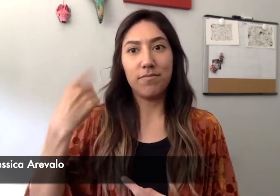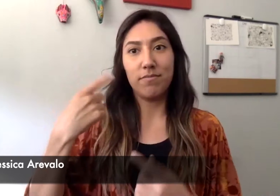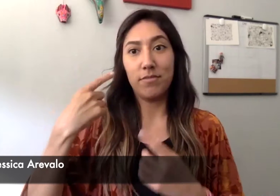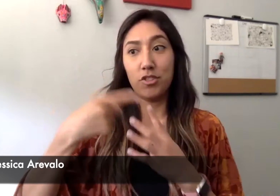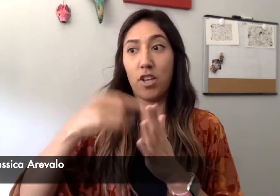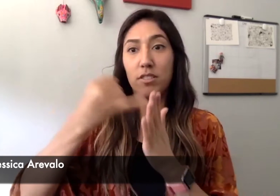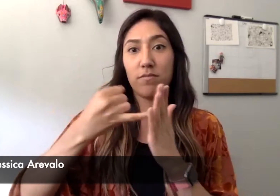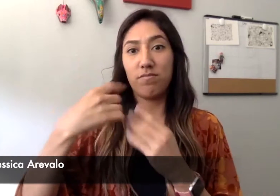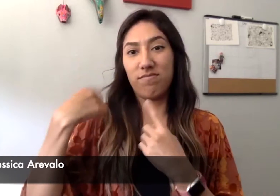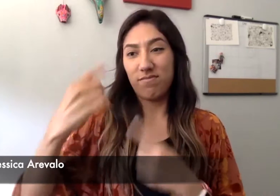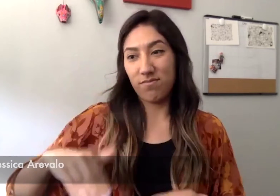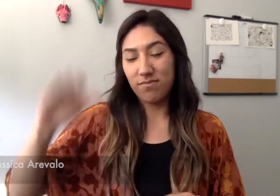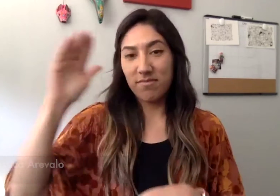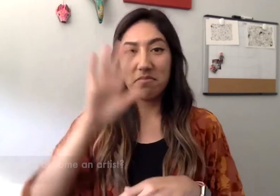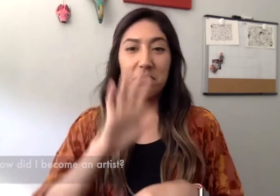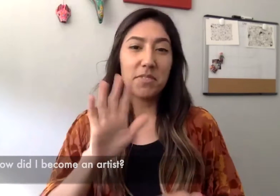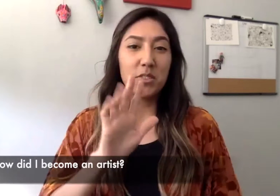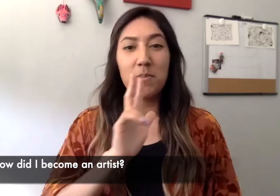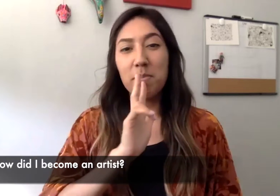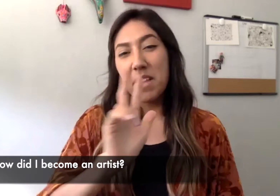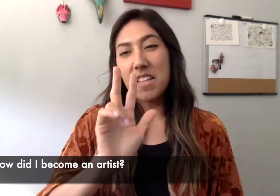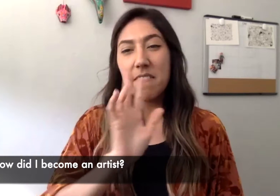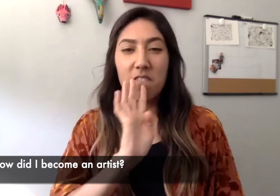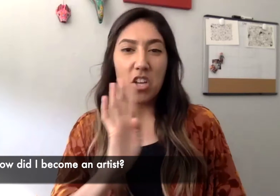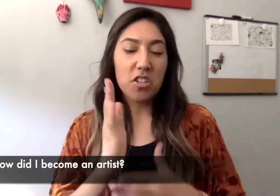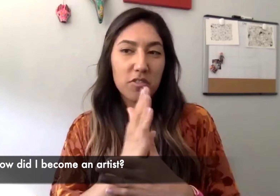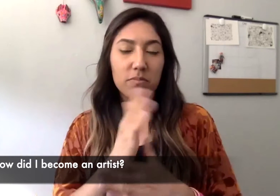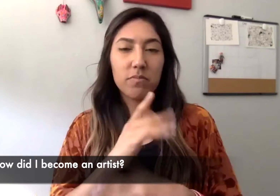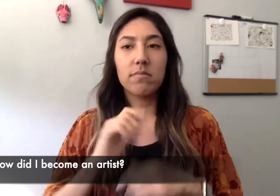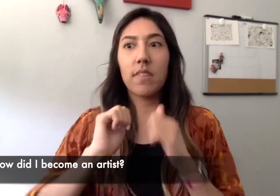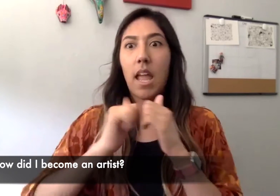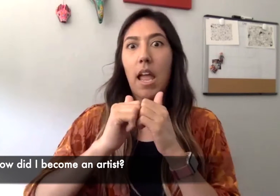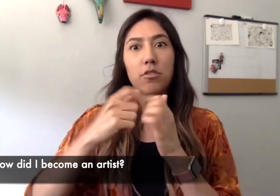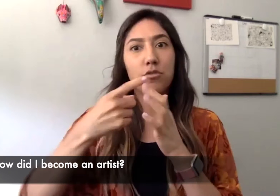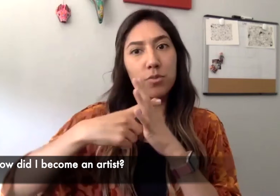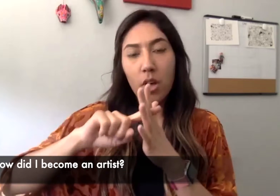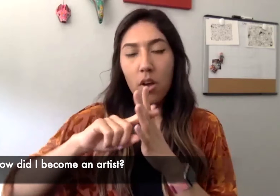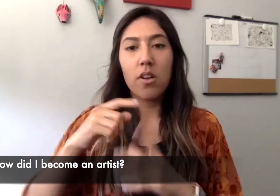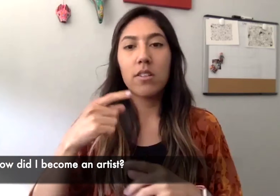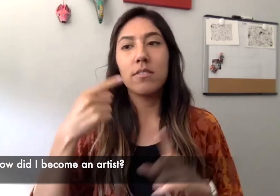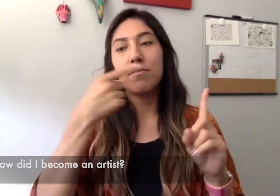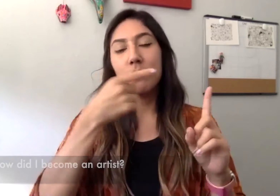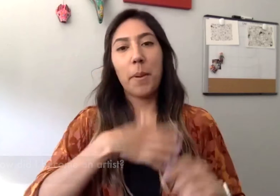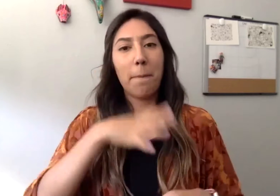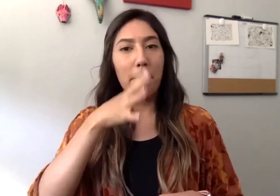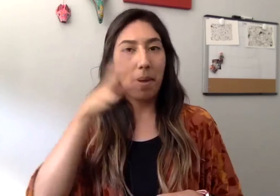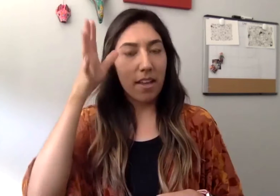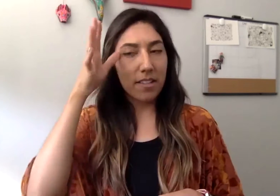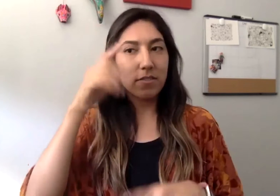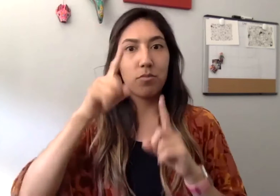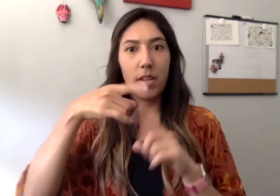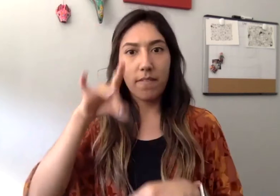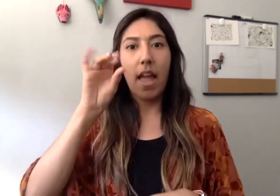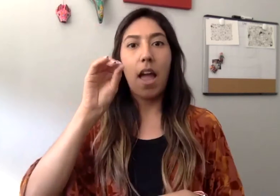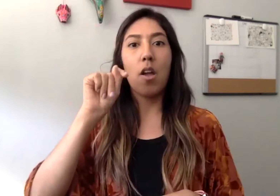Hello, my passion for art began when I was little. I'd say between the ages of three and four